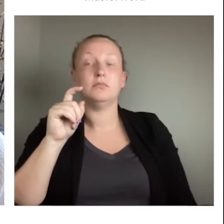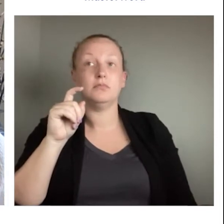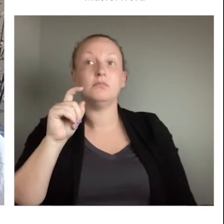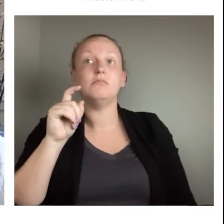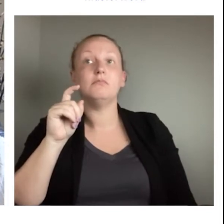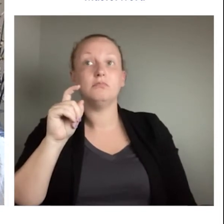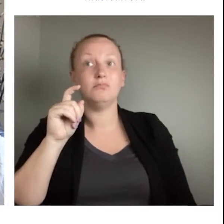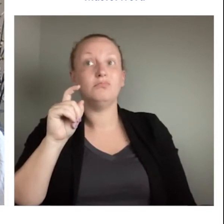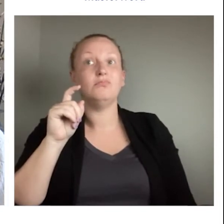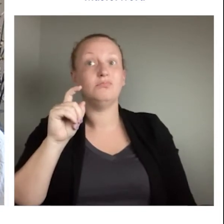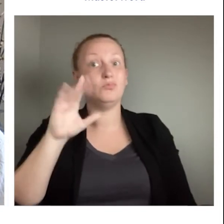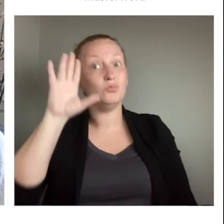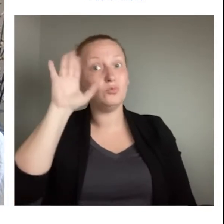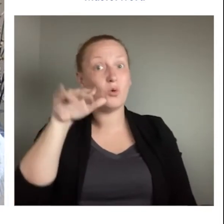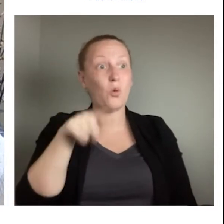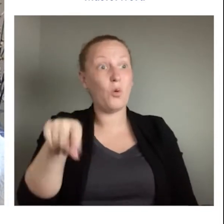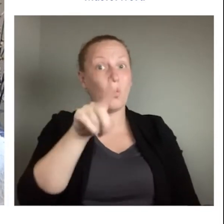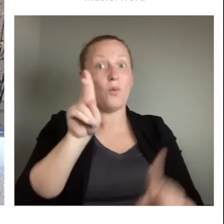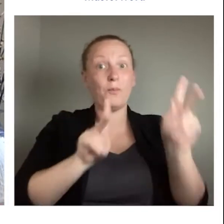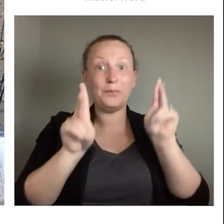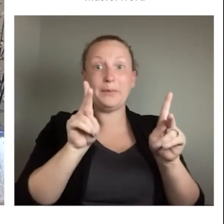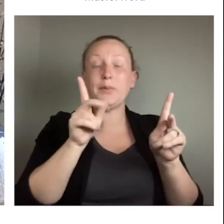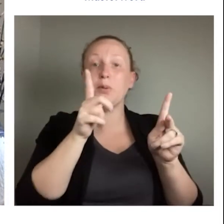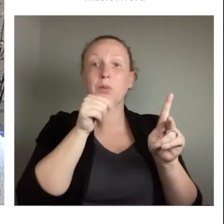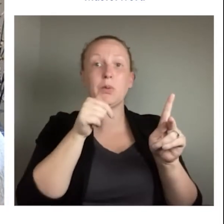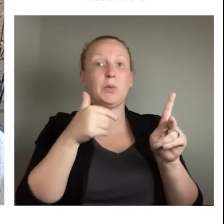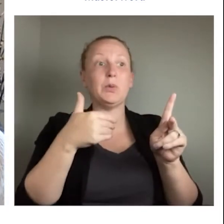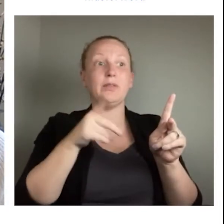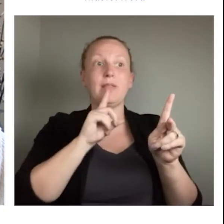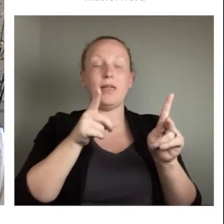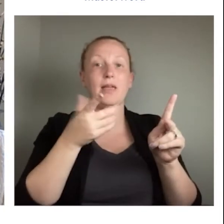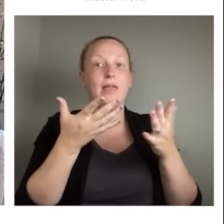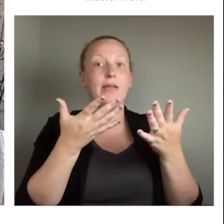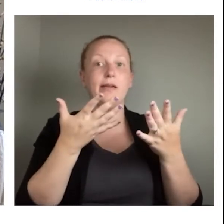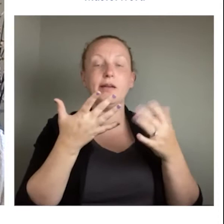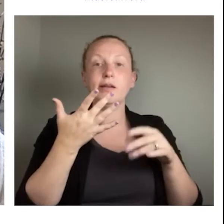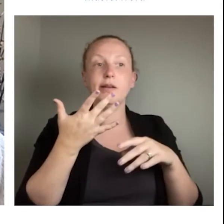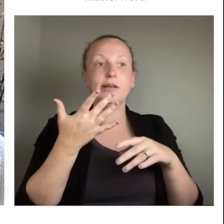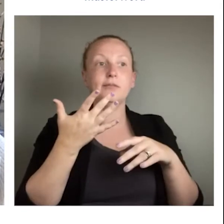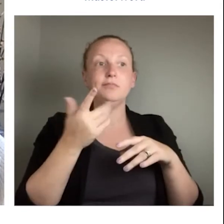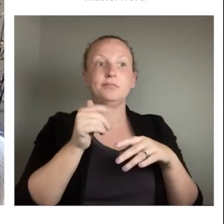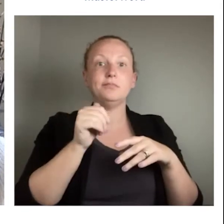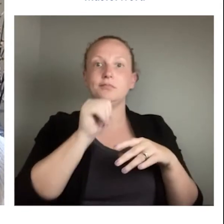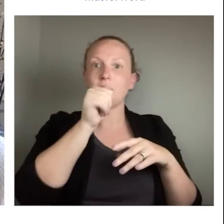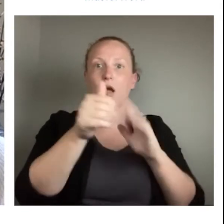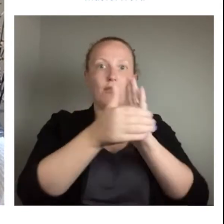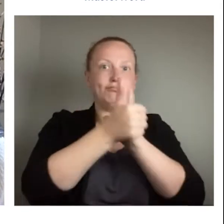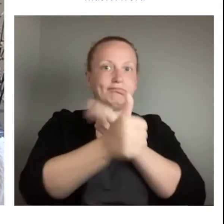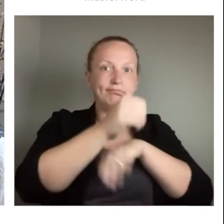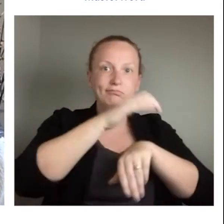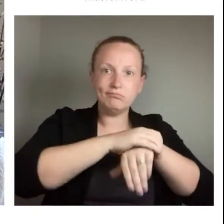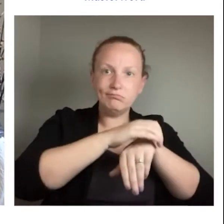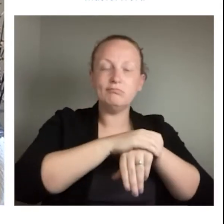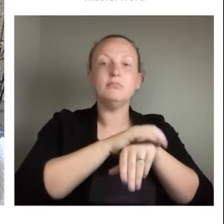and, and you know, we have people who are limited English proficiency, deaf or hard of hearing. But we also have disparity in access to